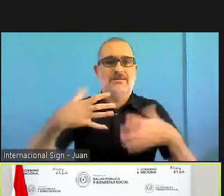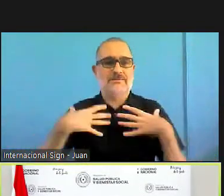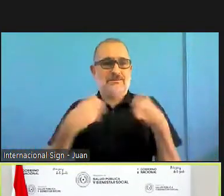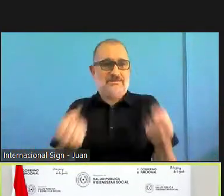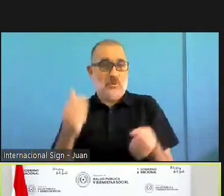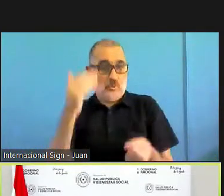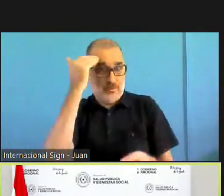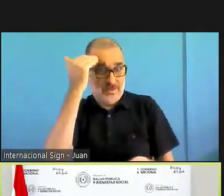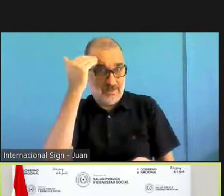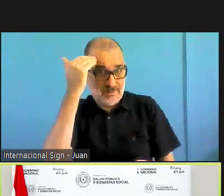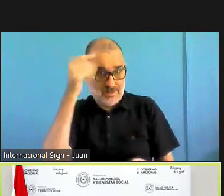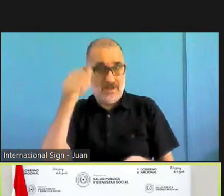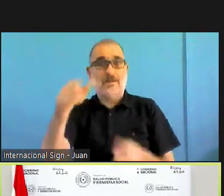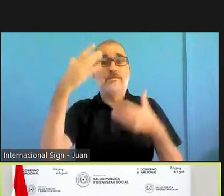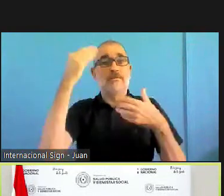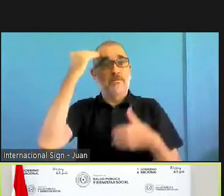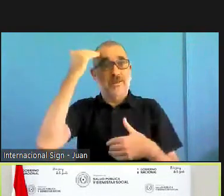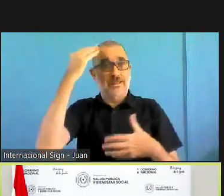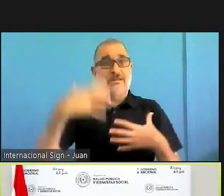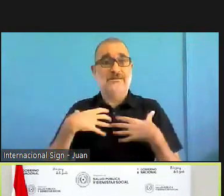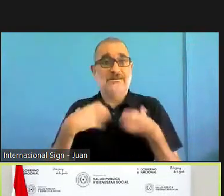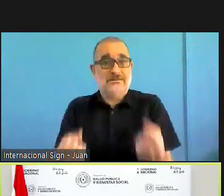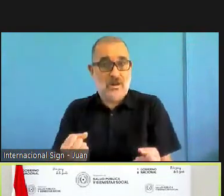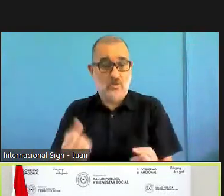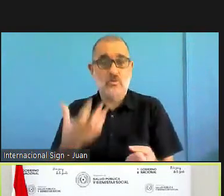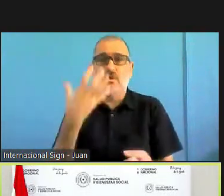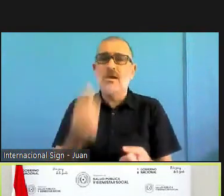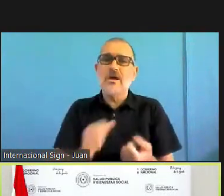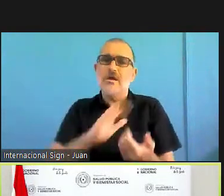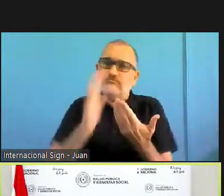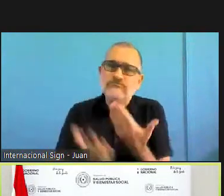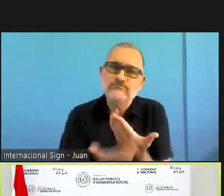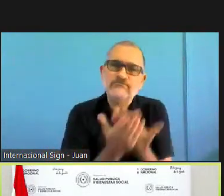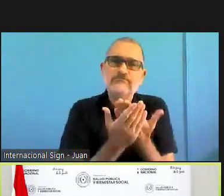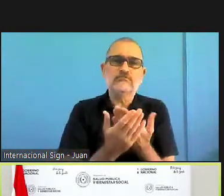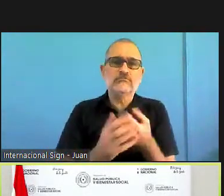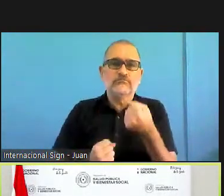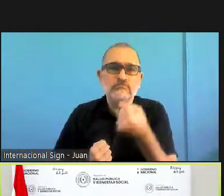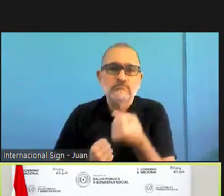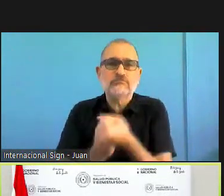terms of a healthy lifestyle, physical activity,